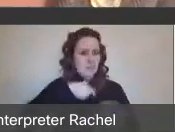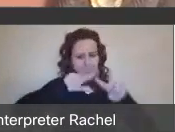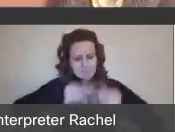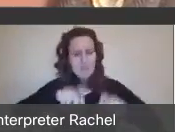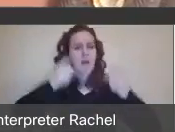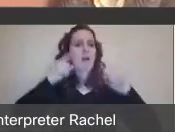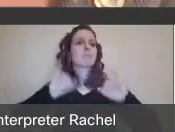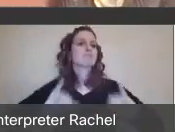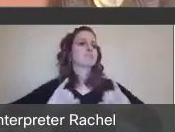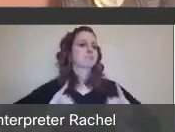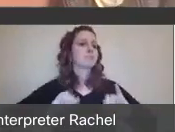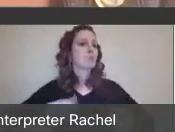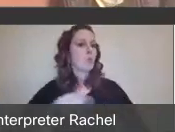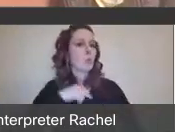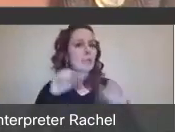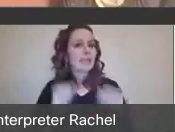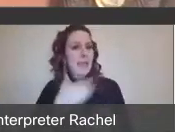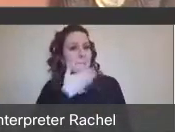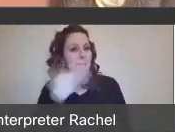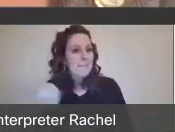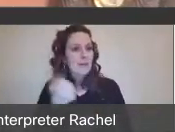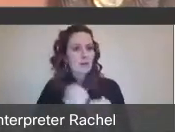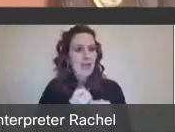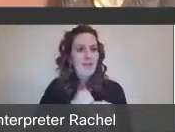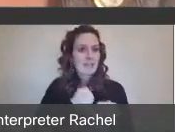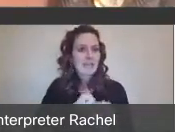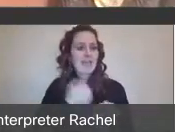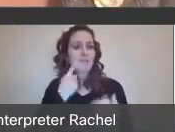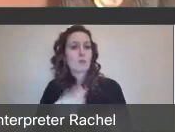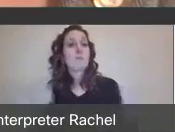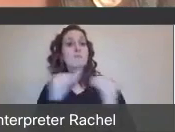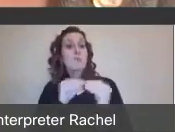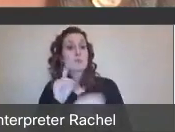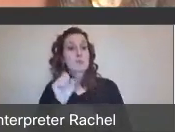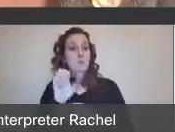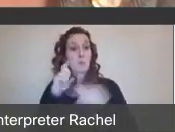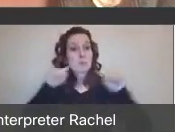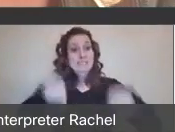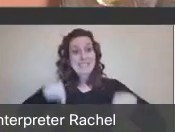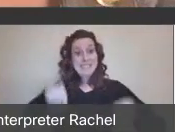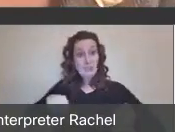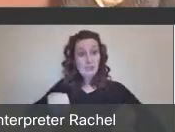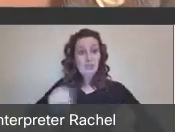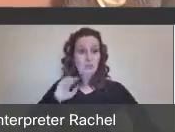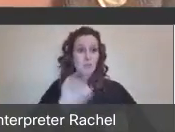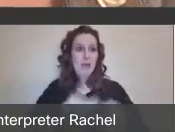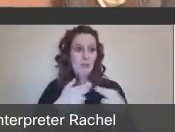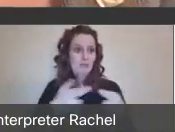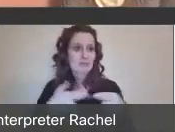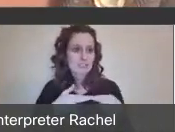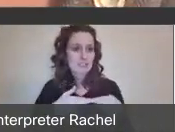we will be able to better advocate for more doses here to our region. You know, southeast Pennsylvania